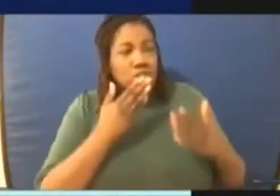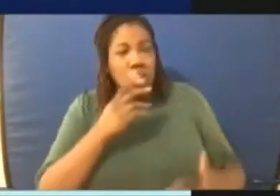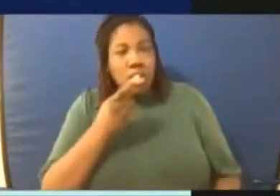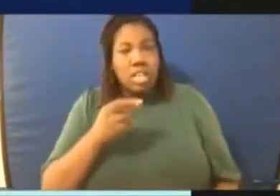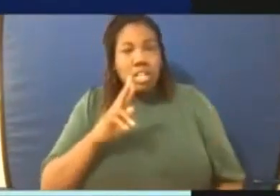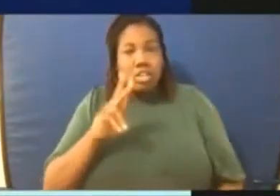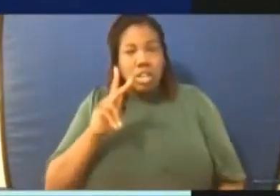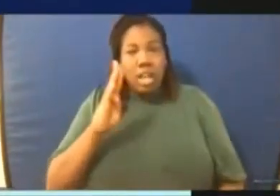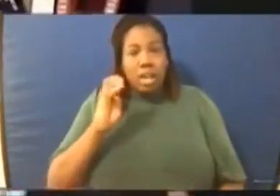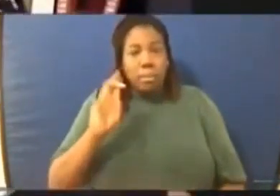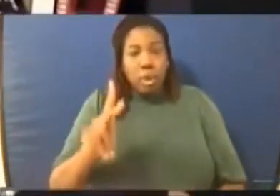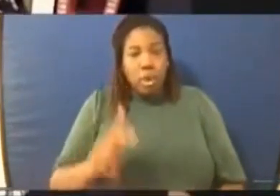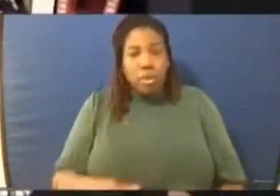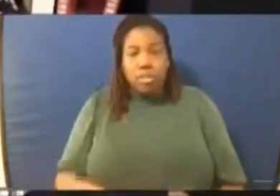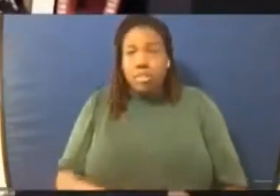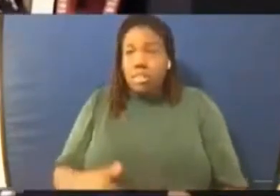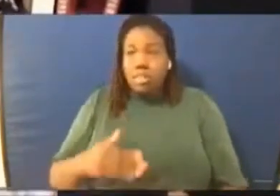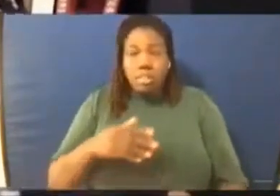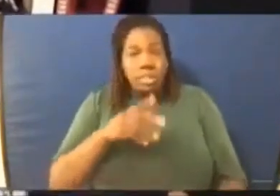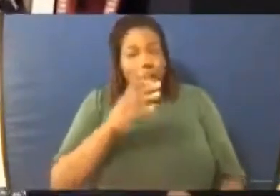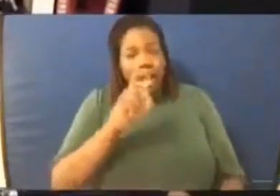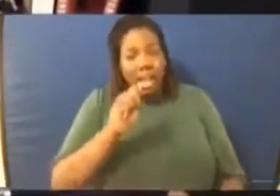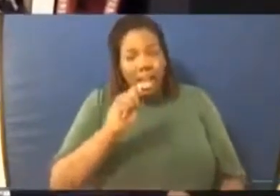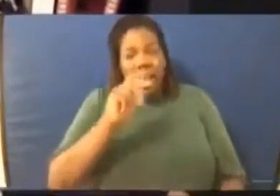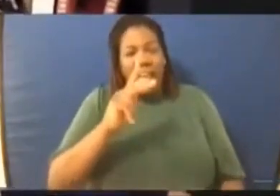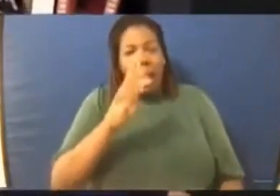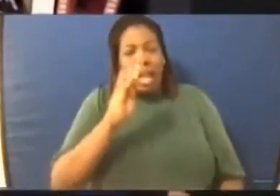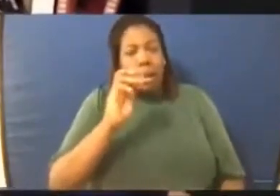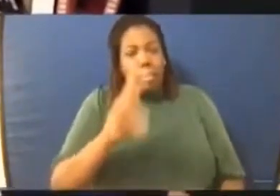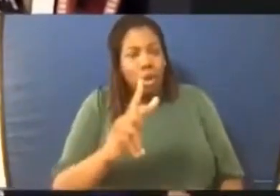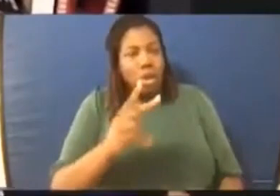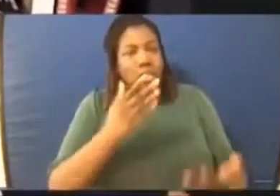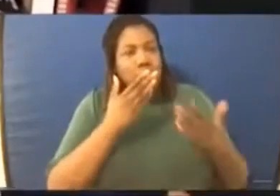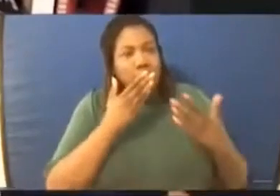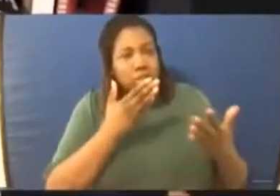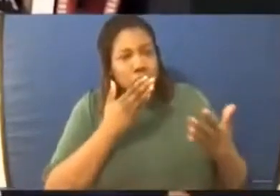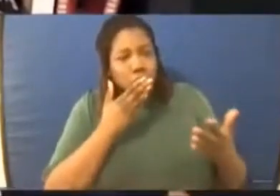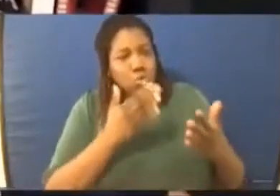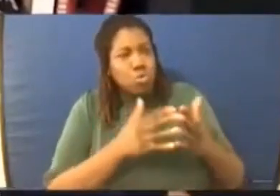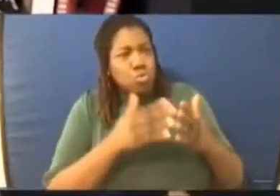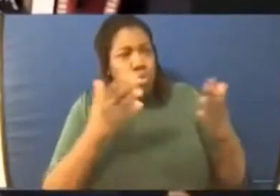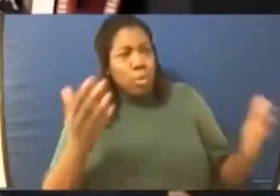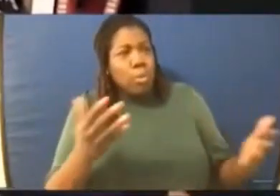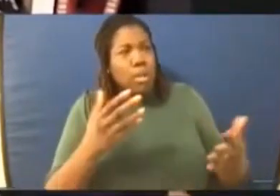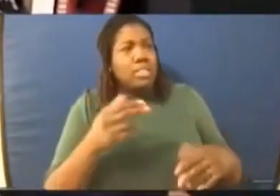Maysa Akbar: Thank you so much, Dr. Nunez-Smith, and thank you to Secretary Levine and the